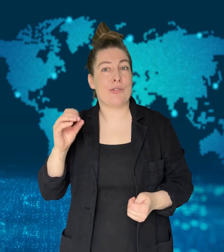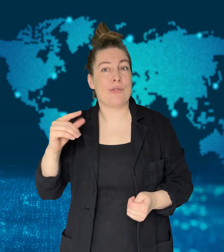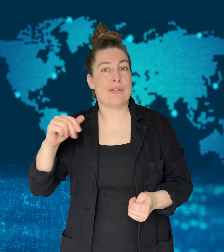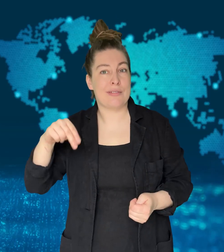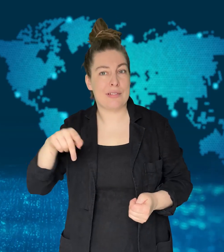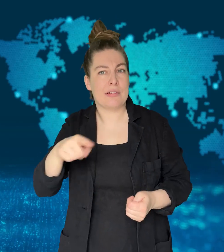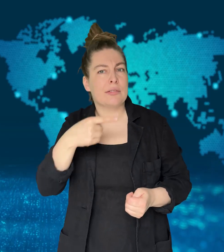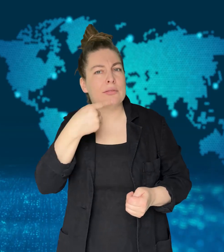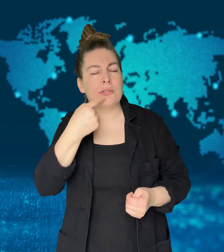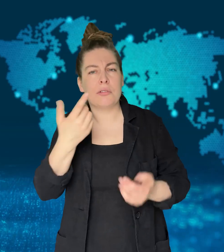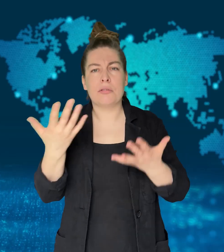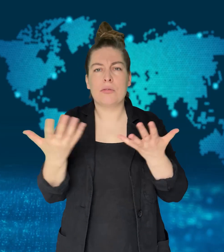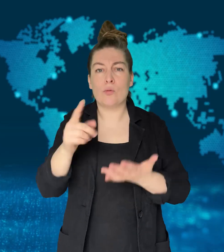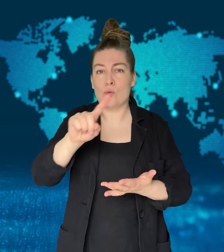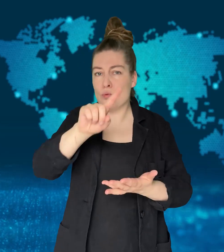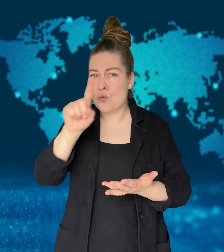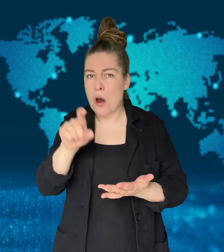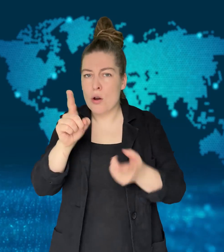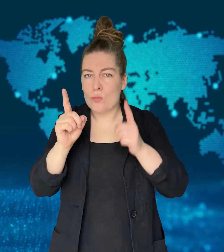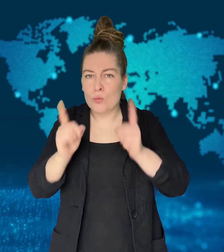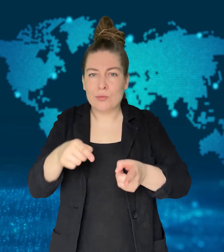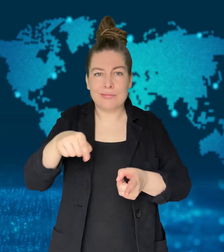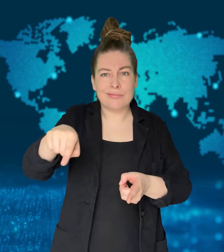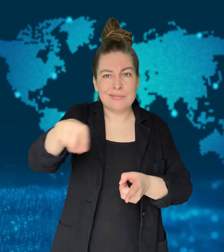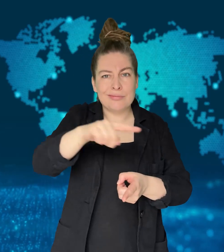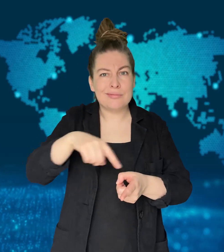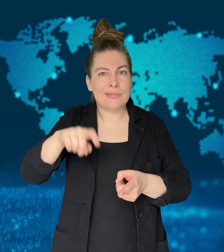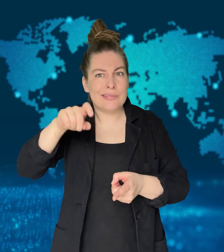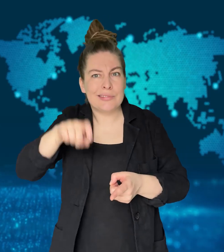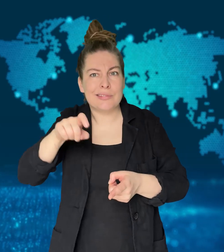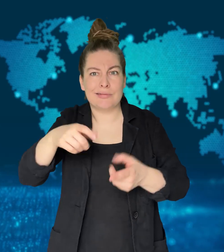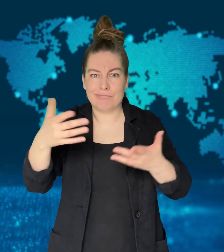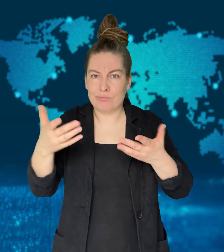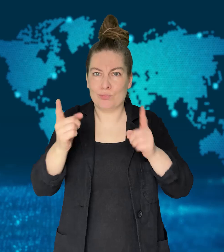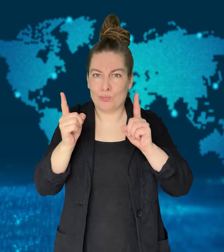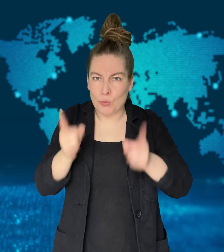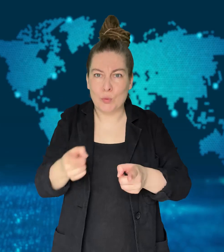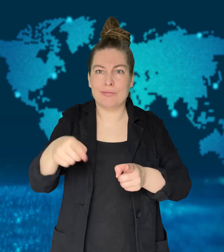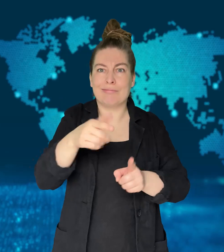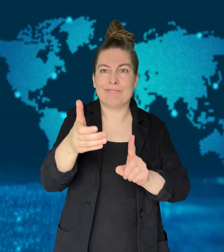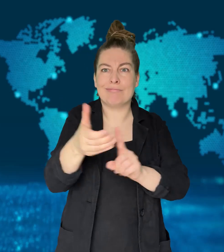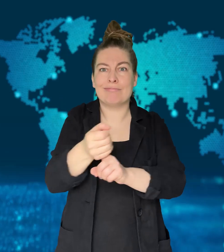the opposition has failed to respond to